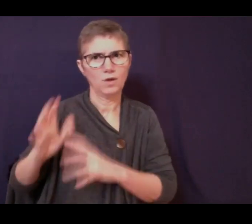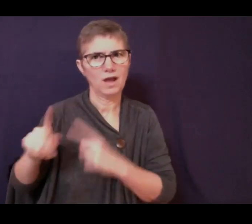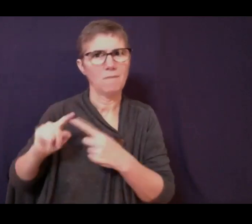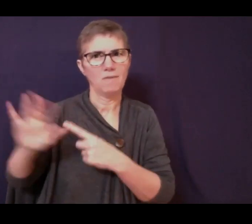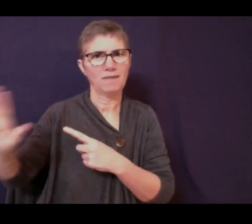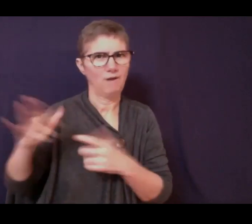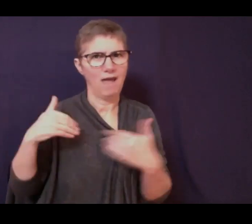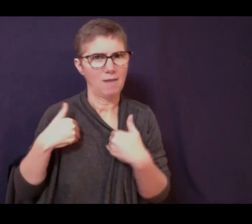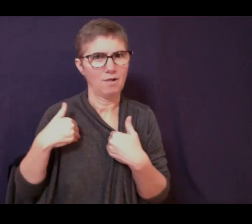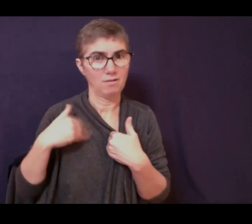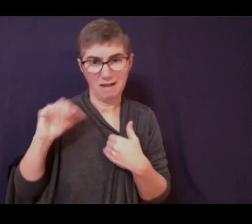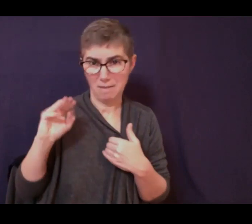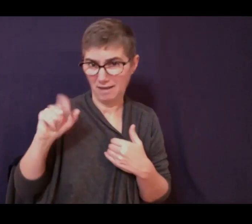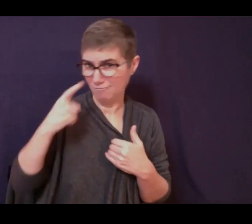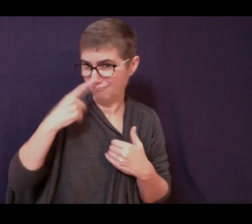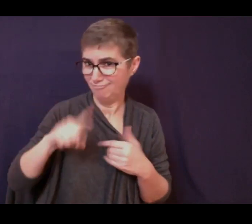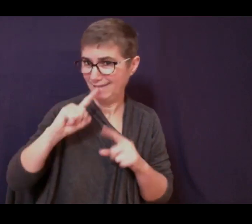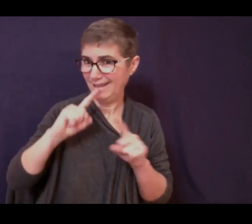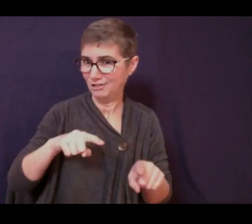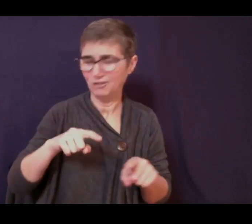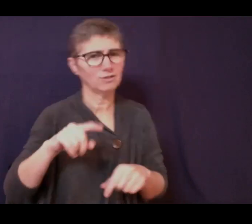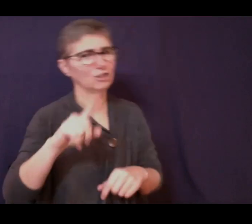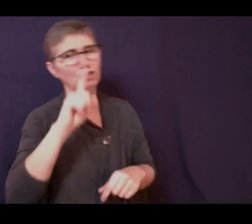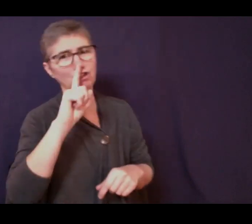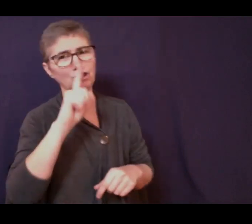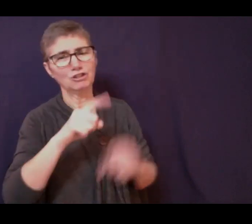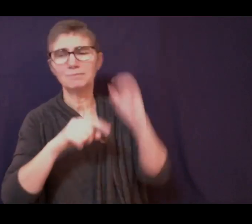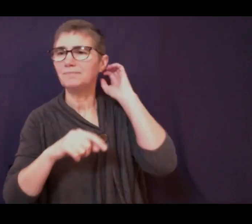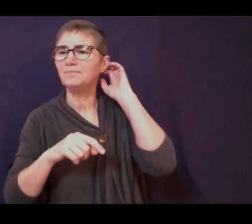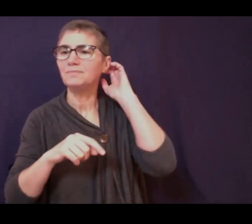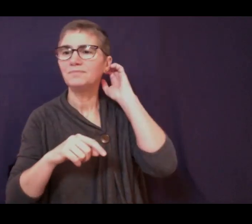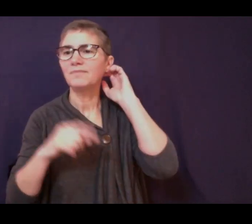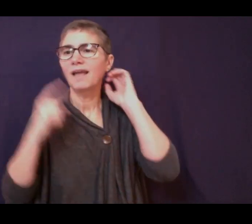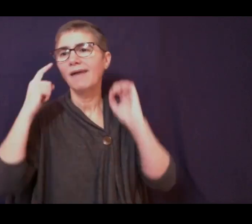Sure I think that there are you know some things that are going to be